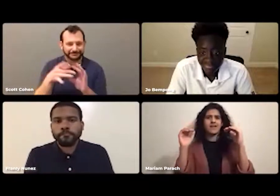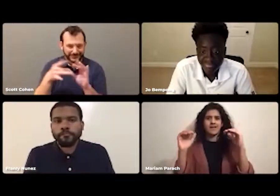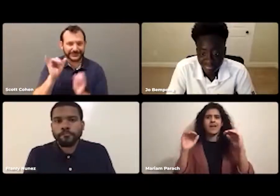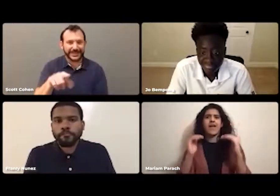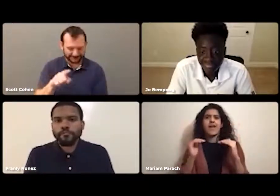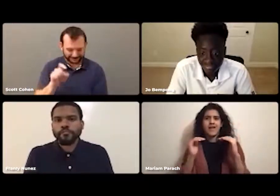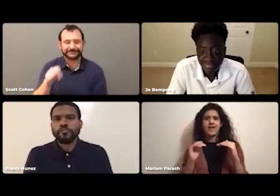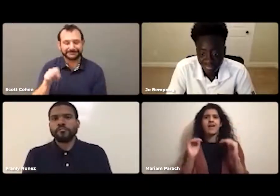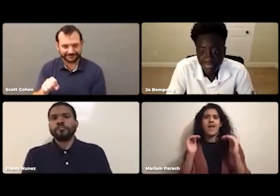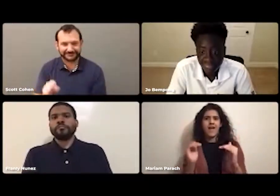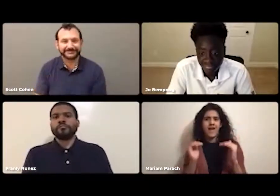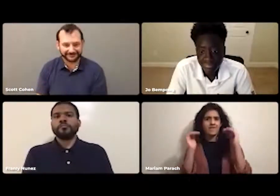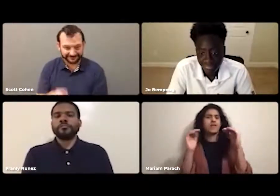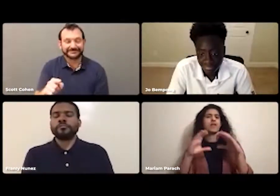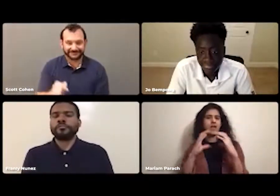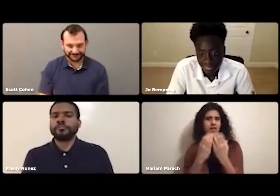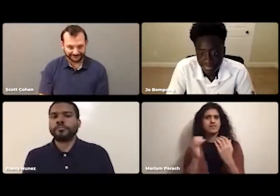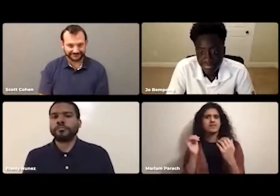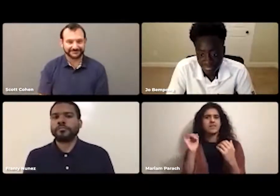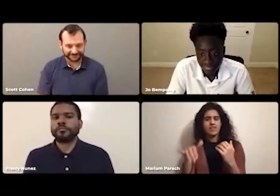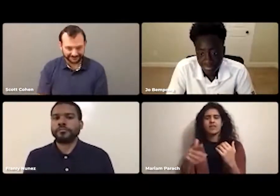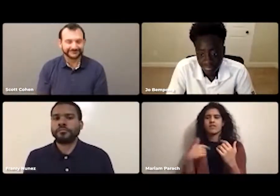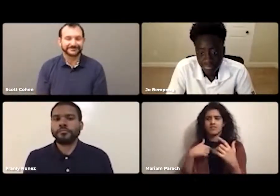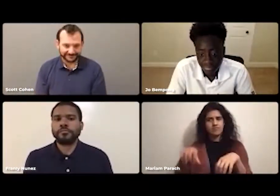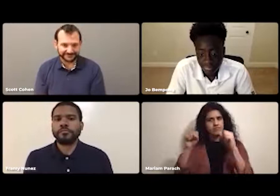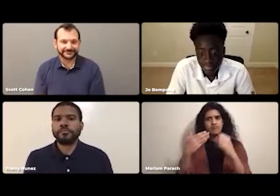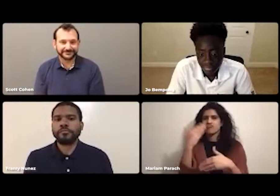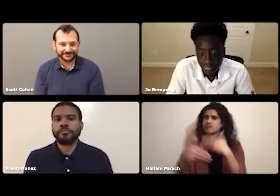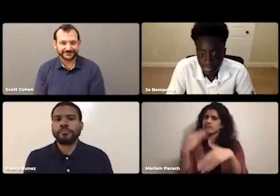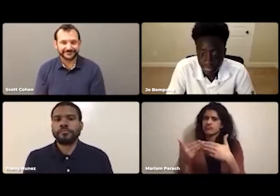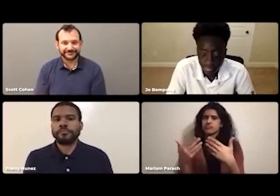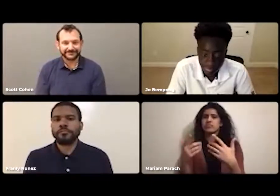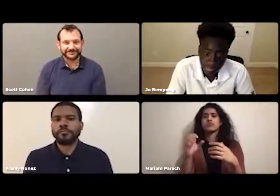Jo mentioned it. Yeah.